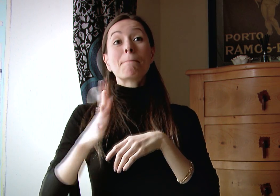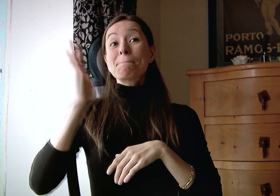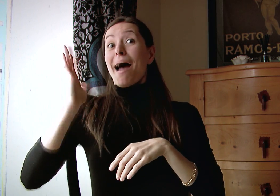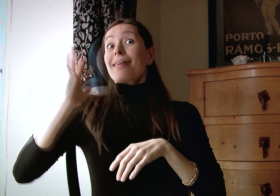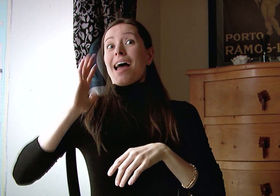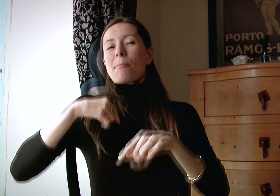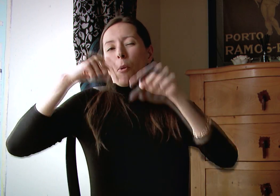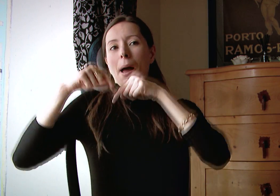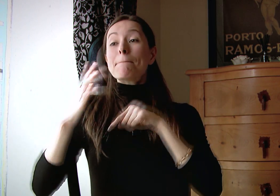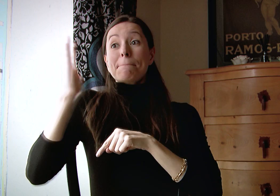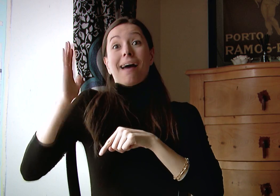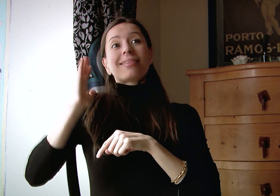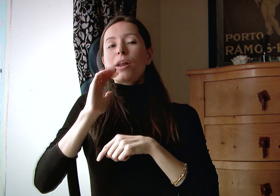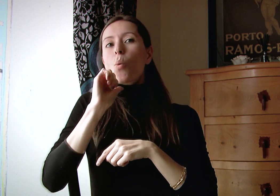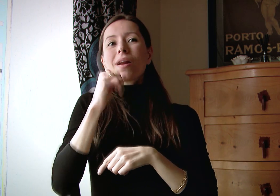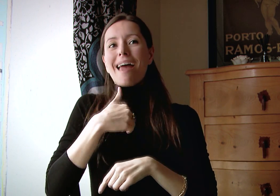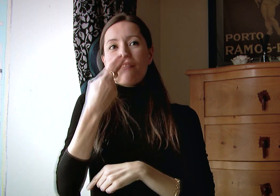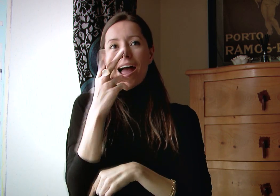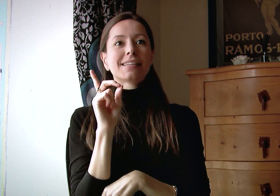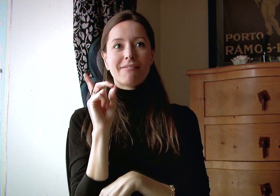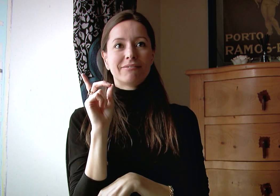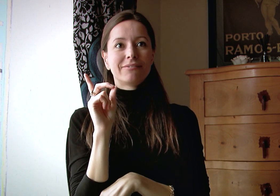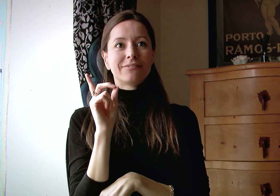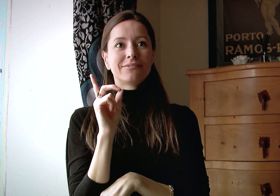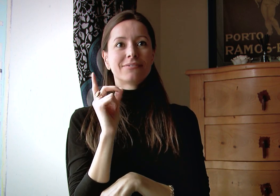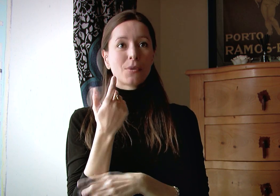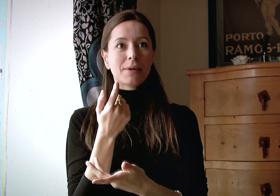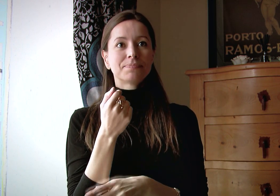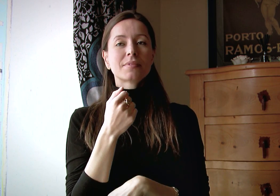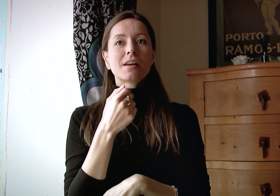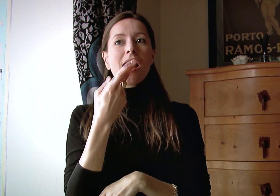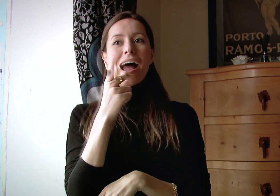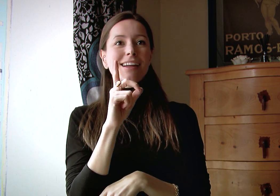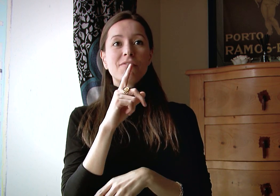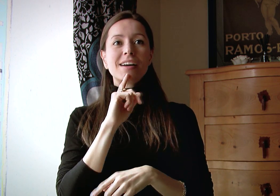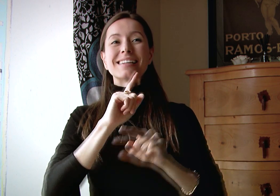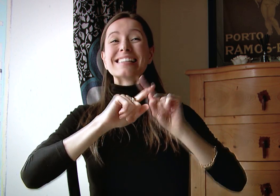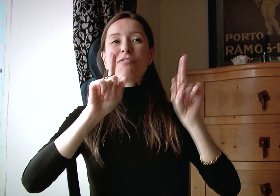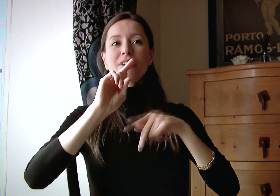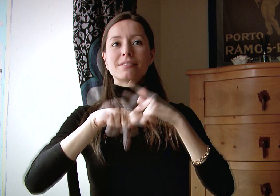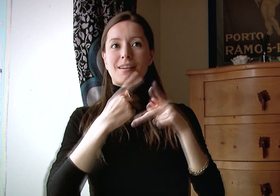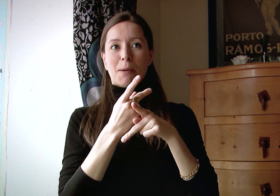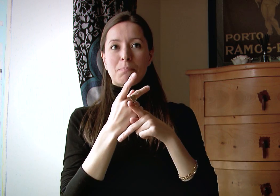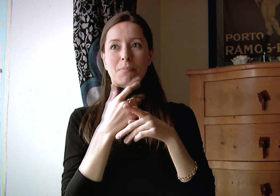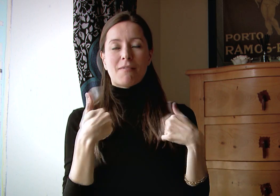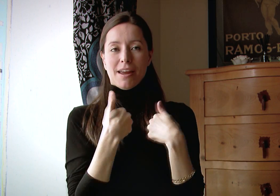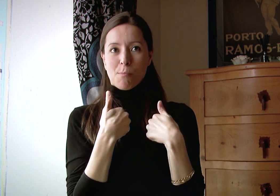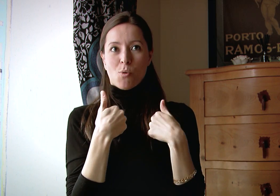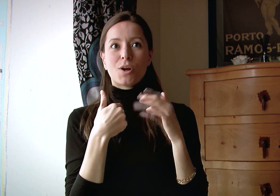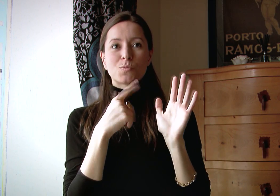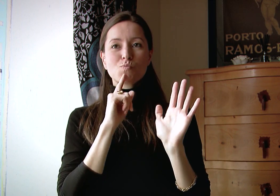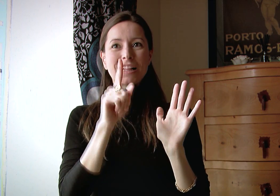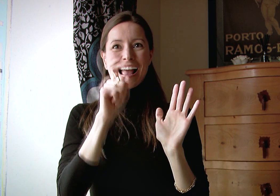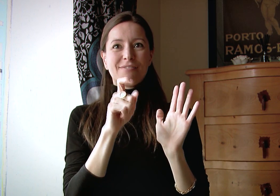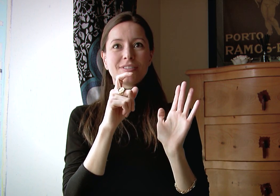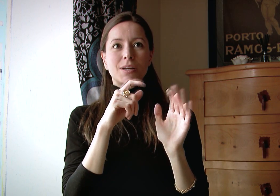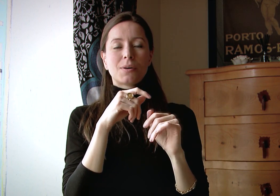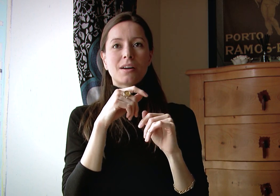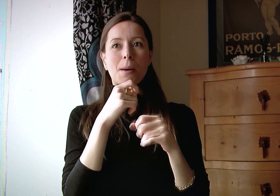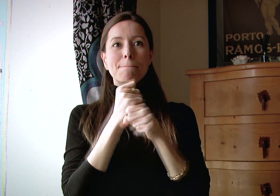Back then we didn't have high definition (HD). HD is a different type of animal. You've to really make sure everything